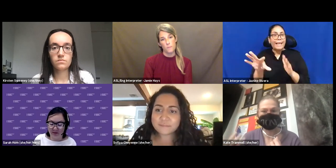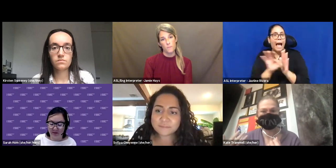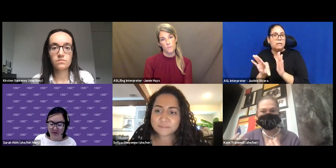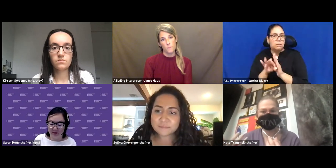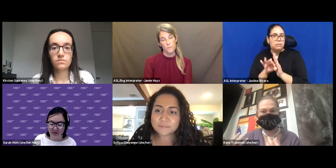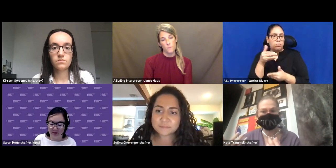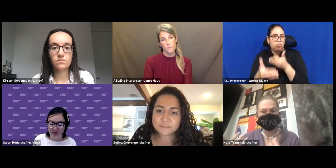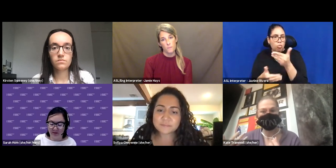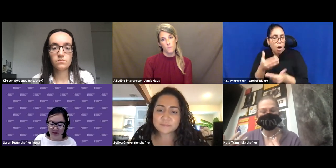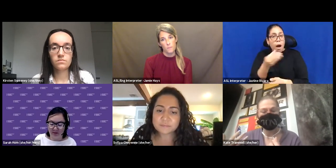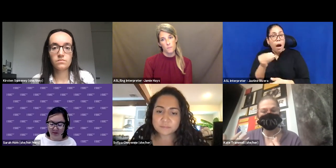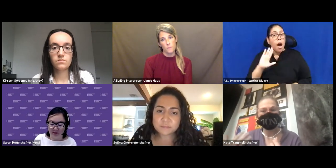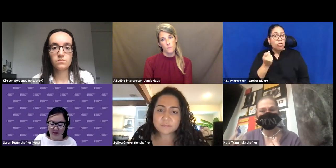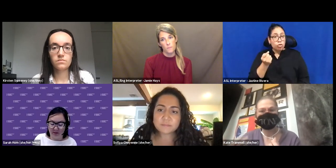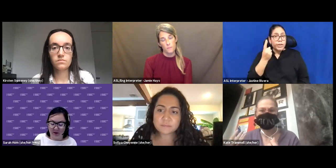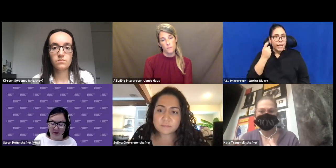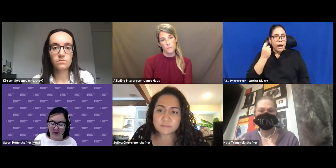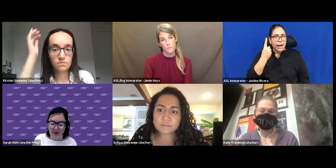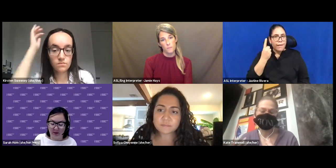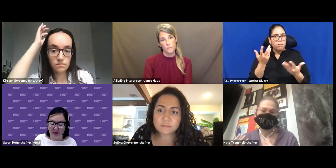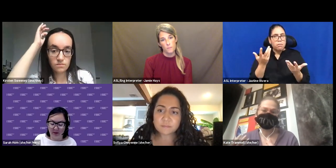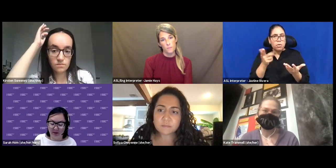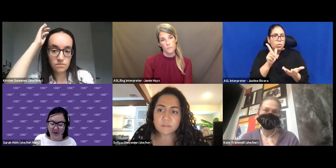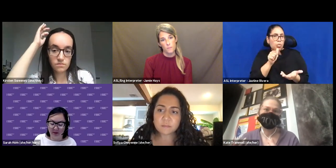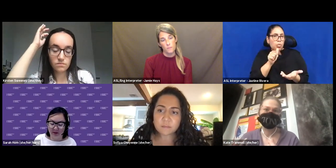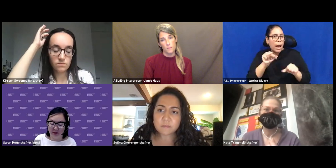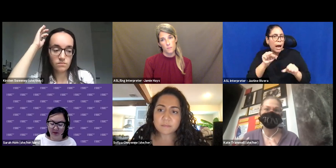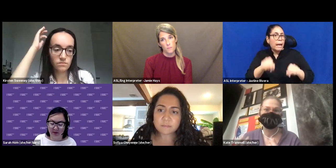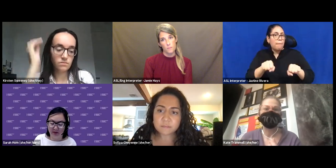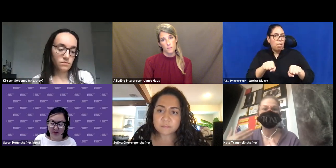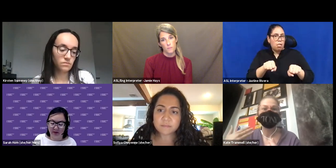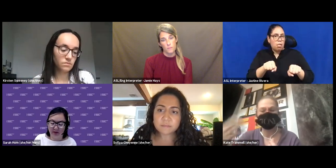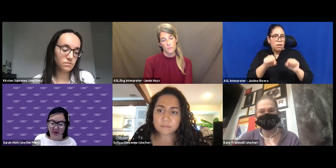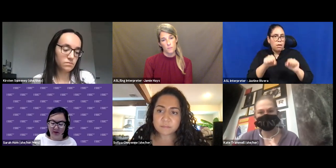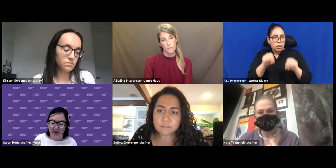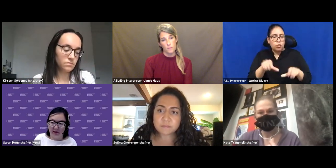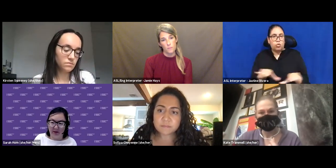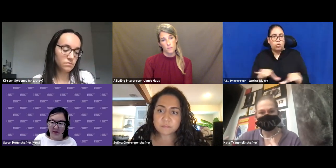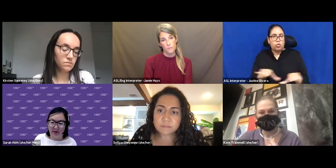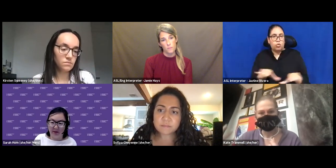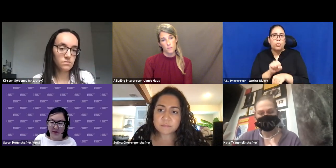understanding of who is capable of doing work in front of